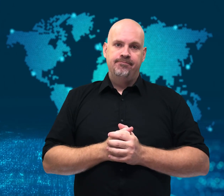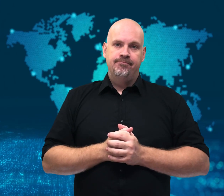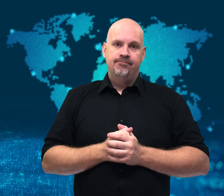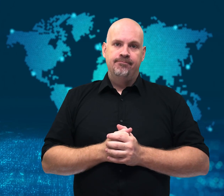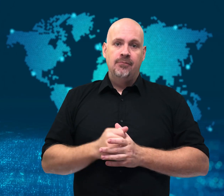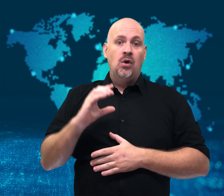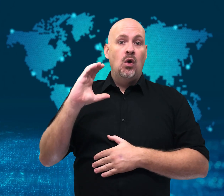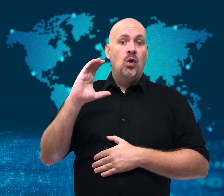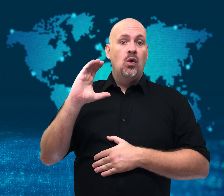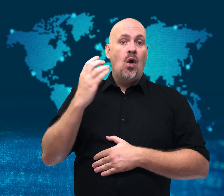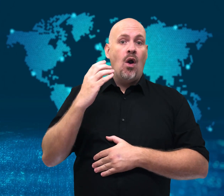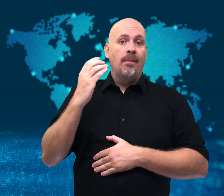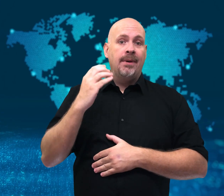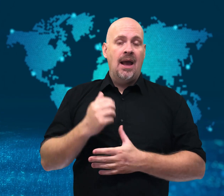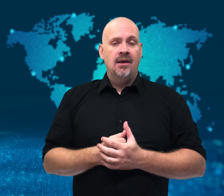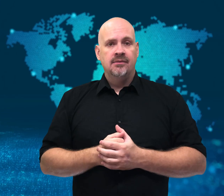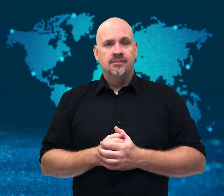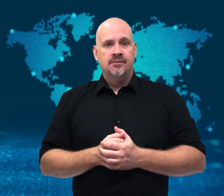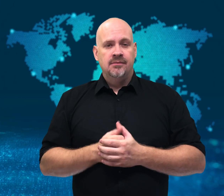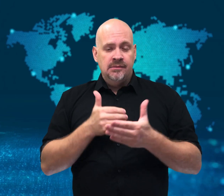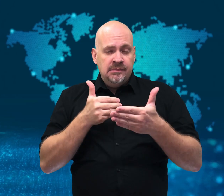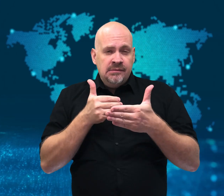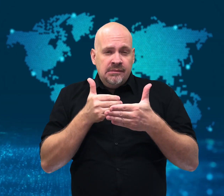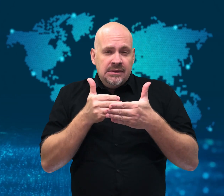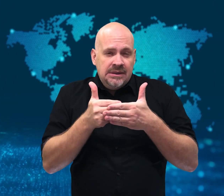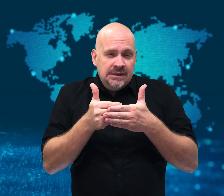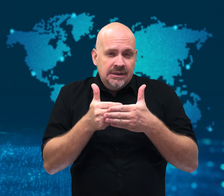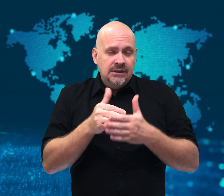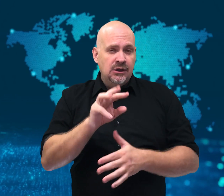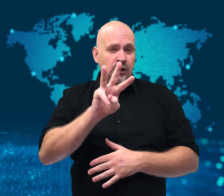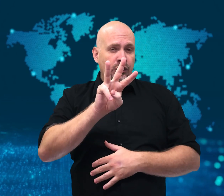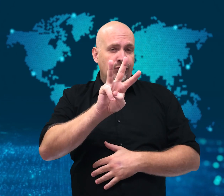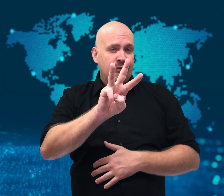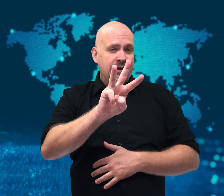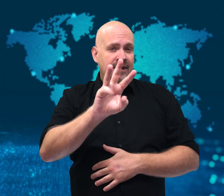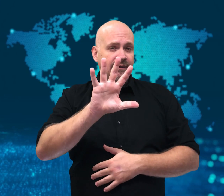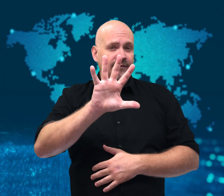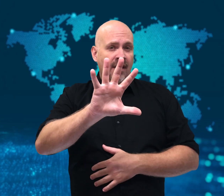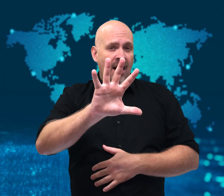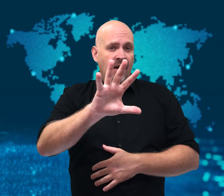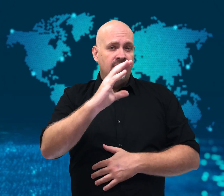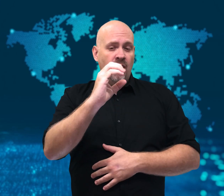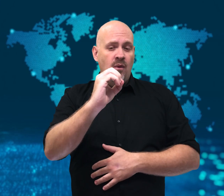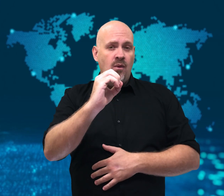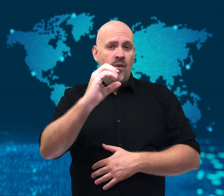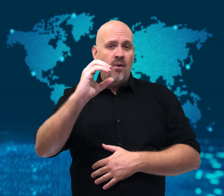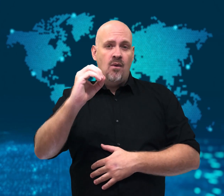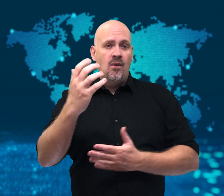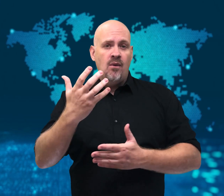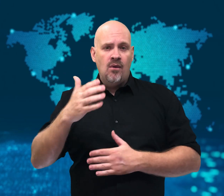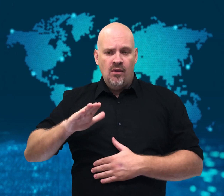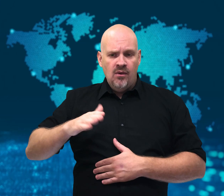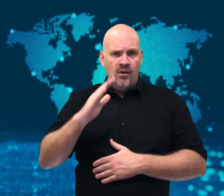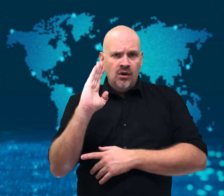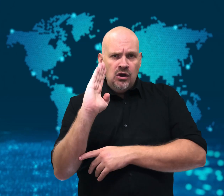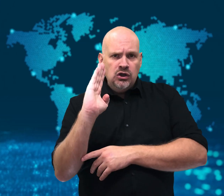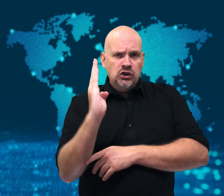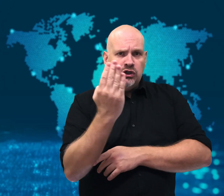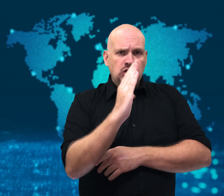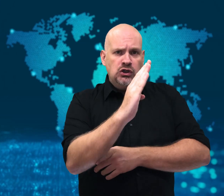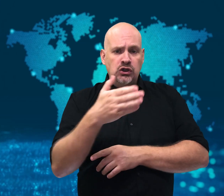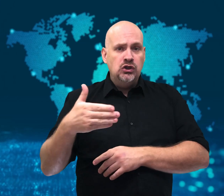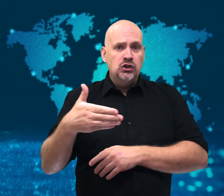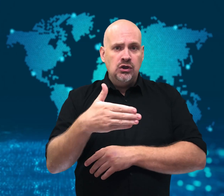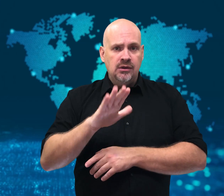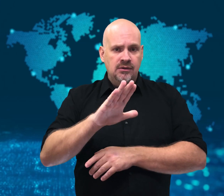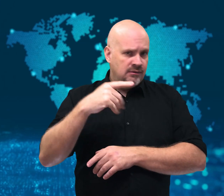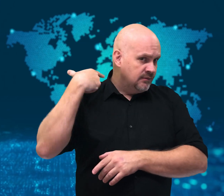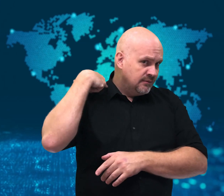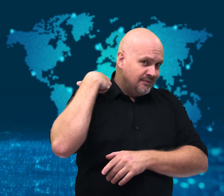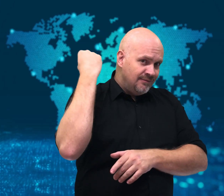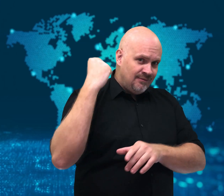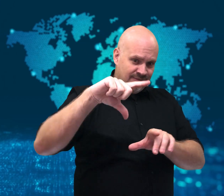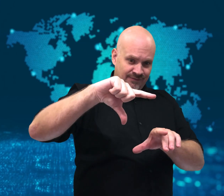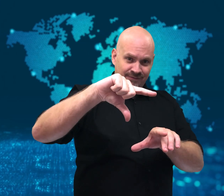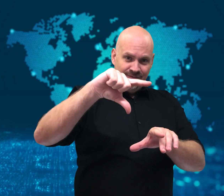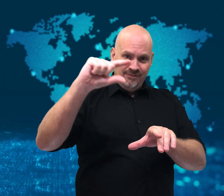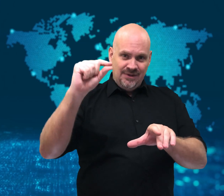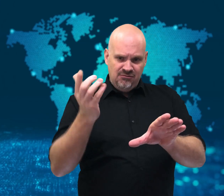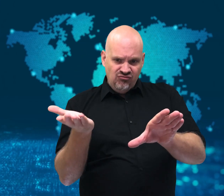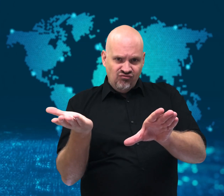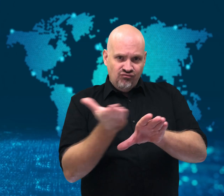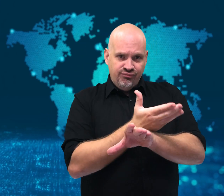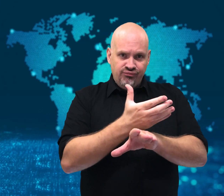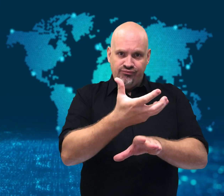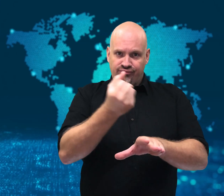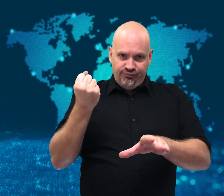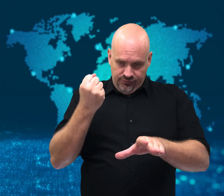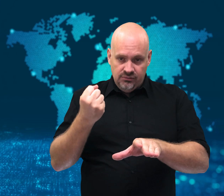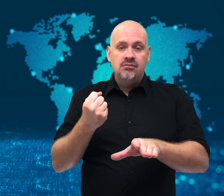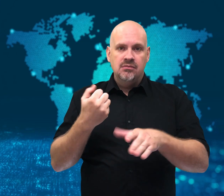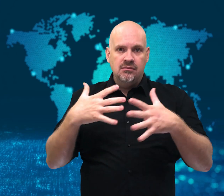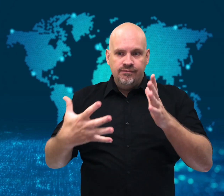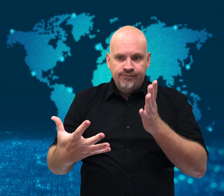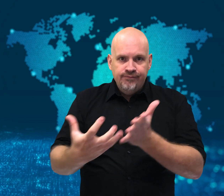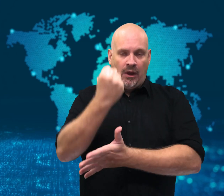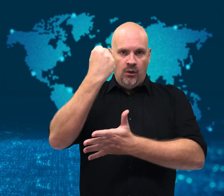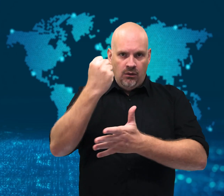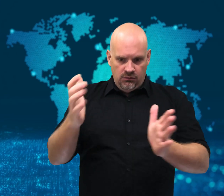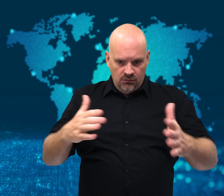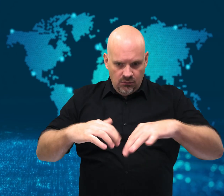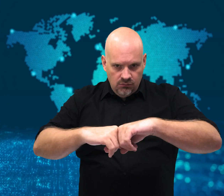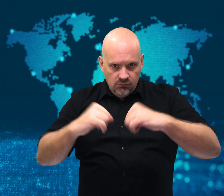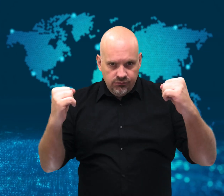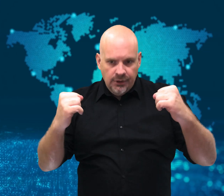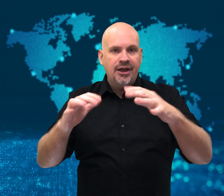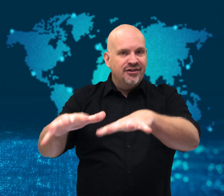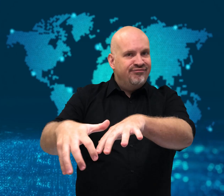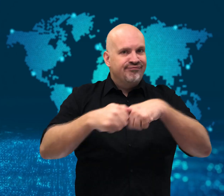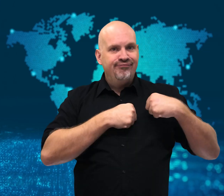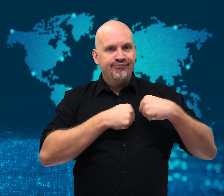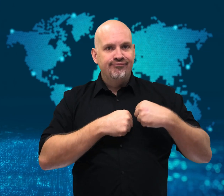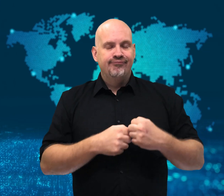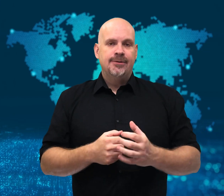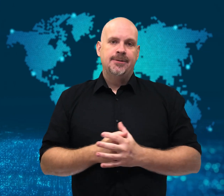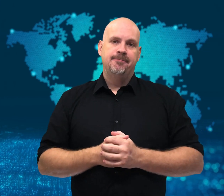Nearly 3,500 shark fins confiscated.